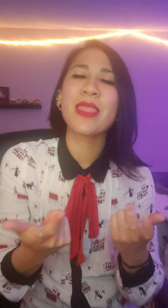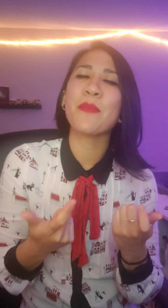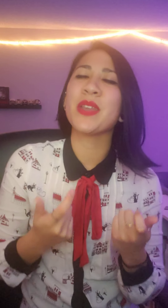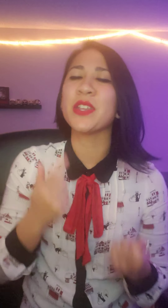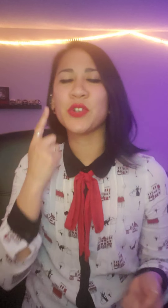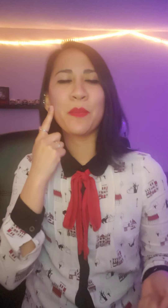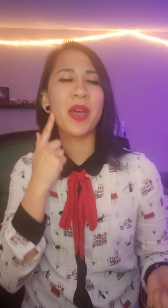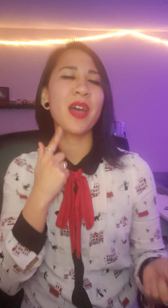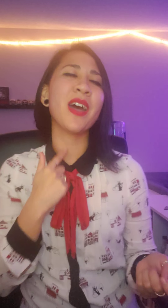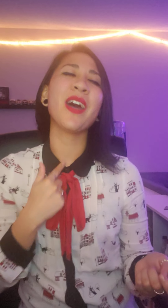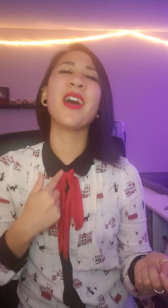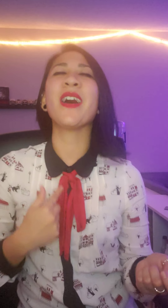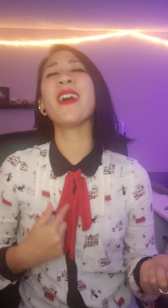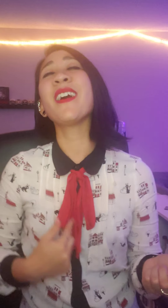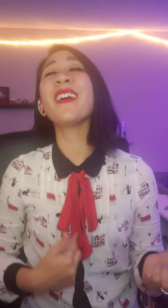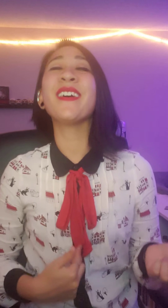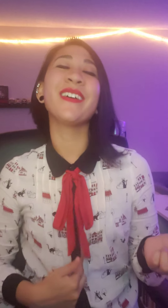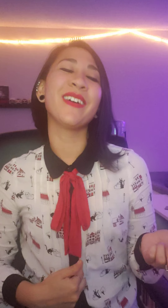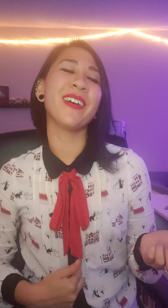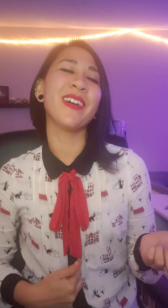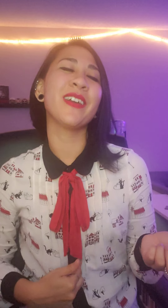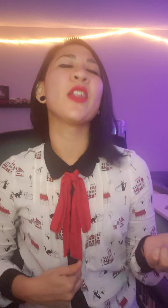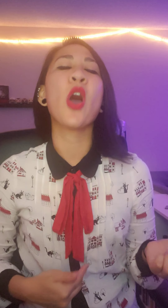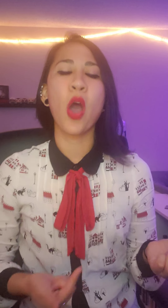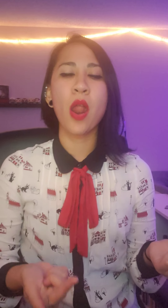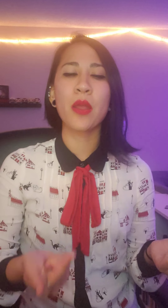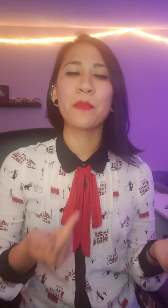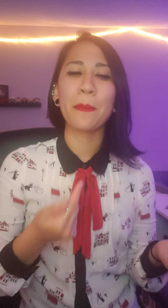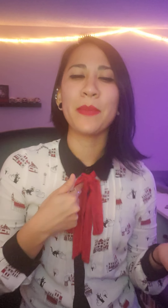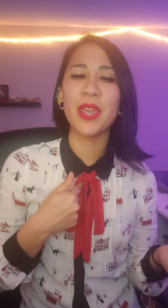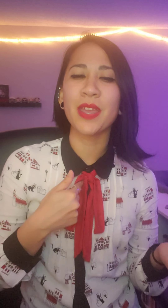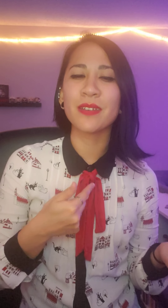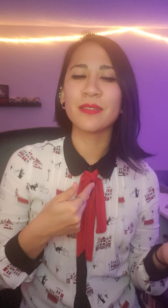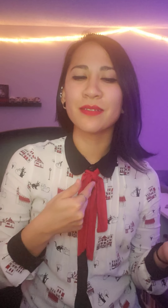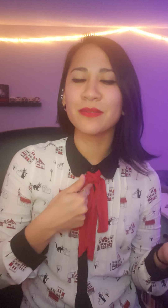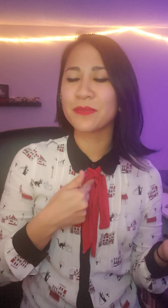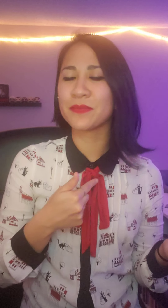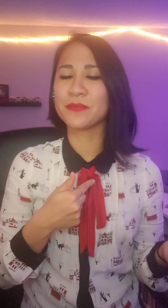let me get your miiii-ii-ii-ii-iiiind on me